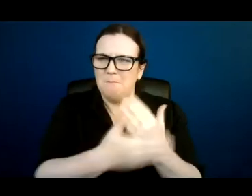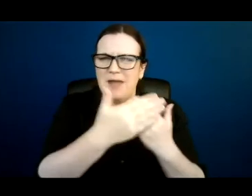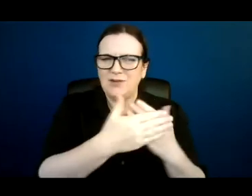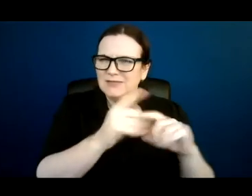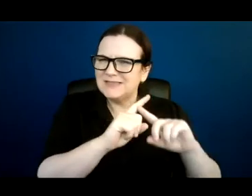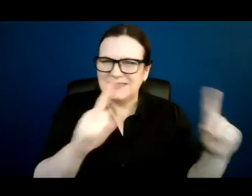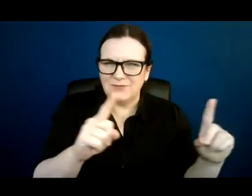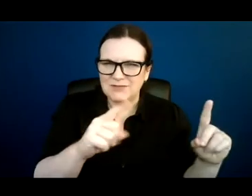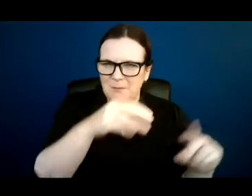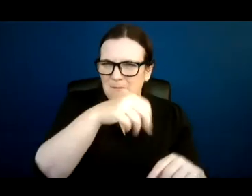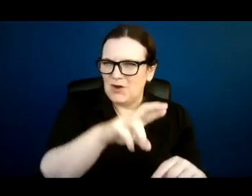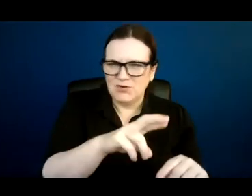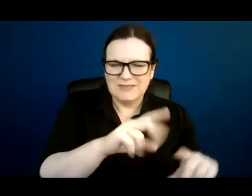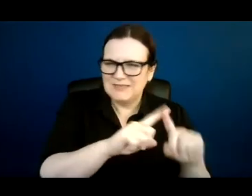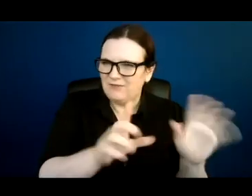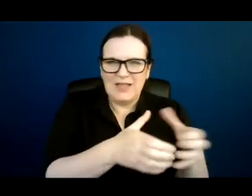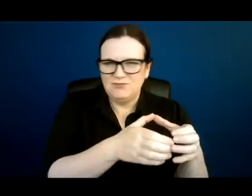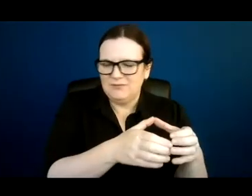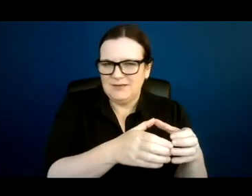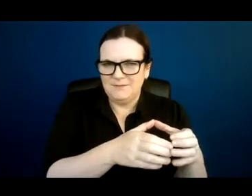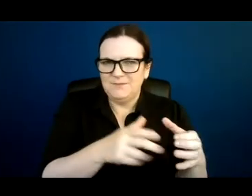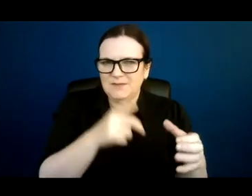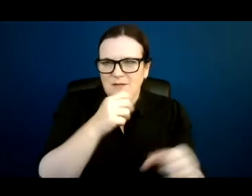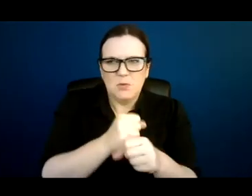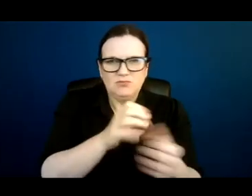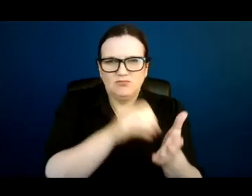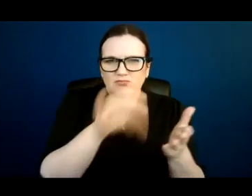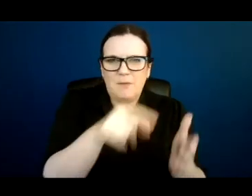With that we have to look at clearly where they're discharged from wardship, there is going